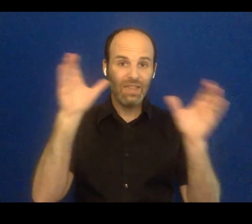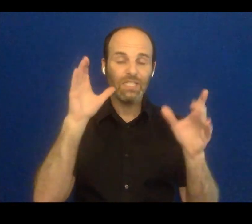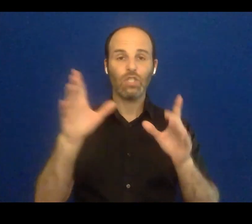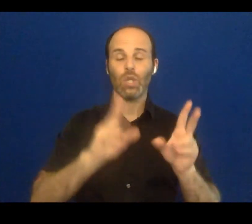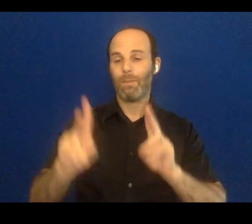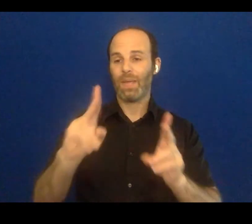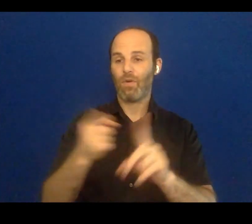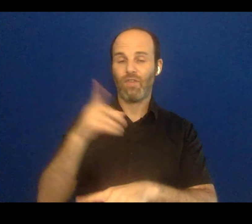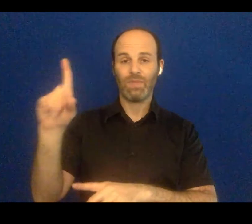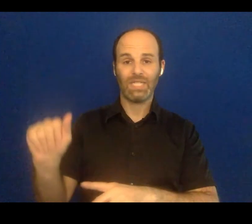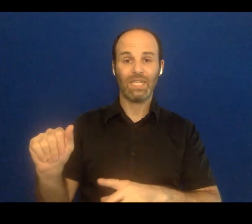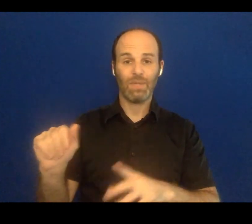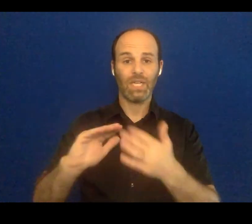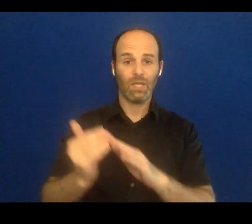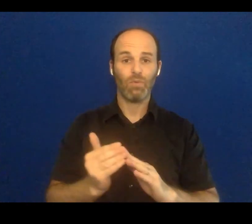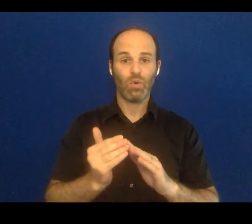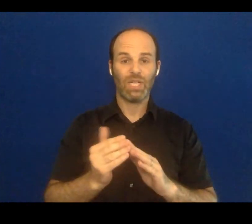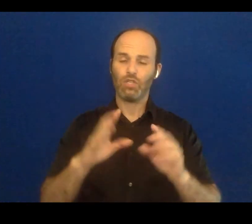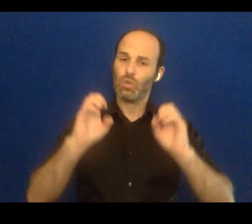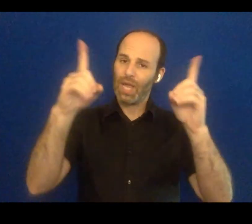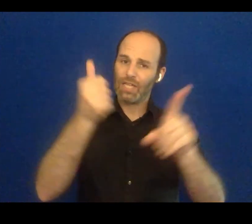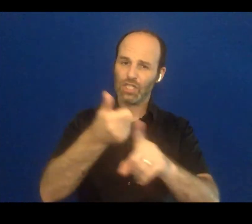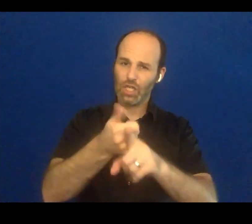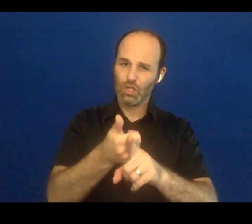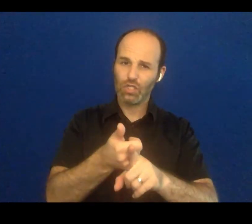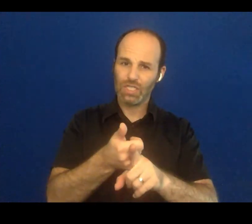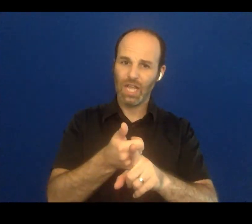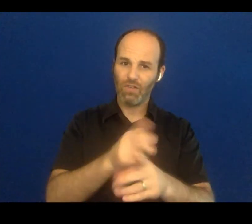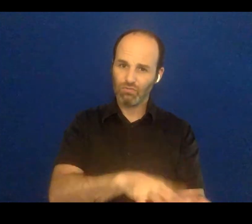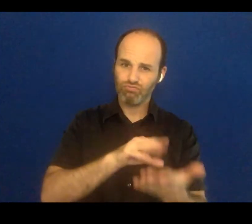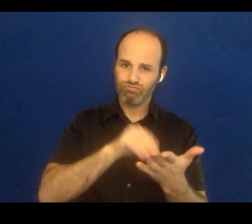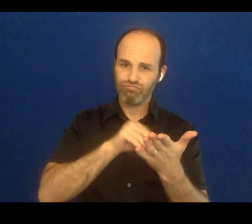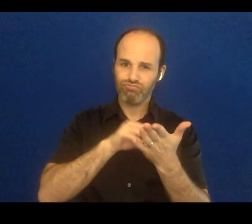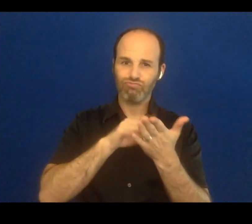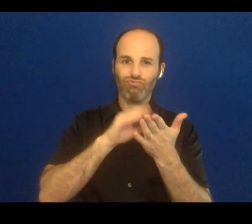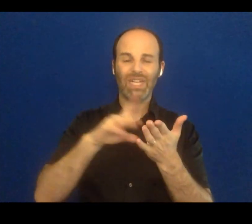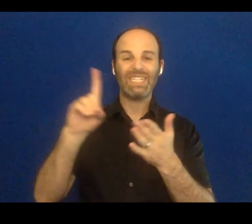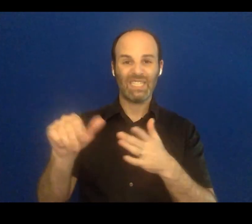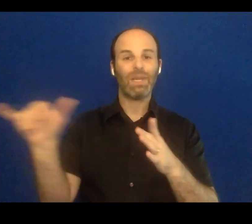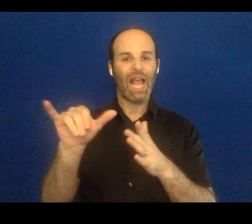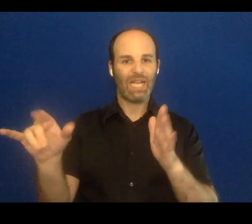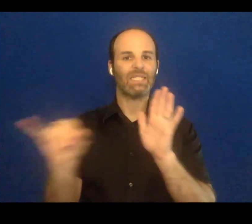DISABILITY COMMUNITY AND LIKE EDUCATE YOURSELF ON DISABILITY AS IDENTITY AND DISABILITY